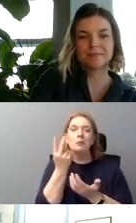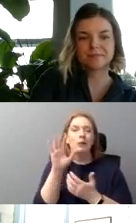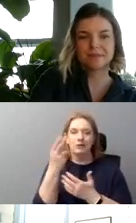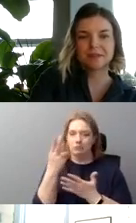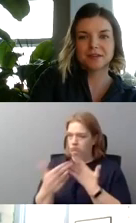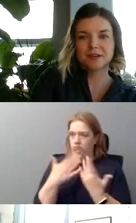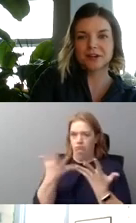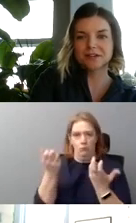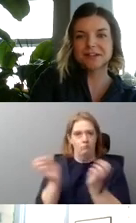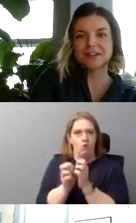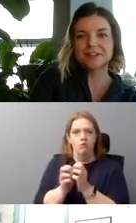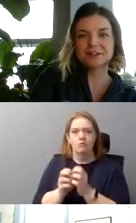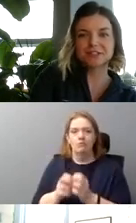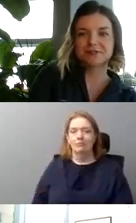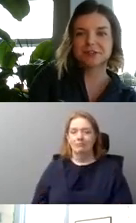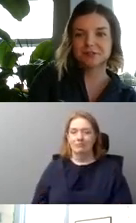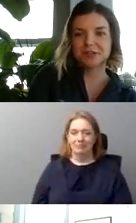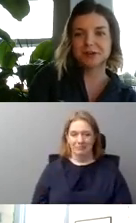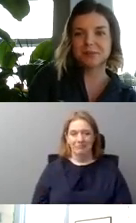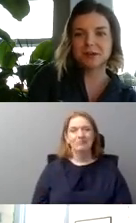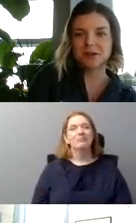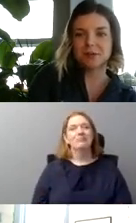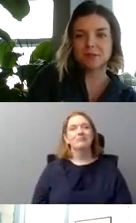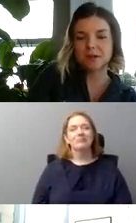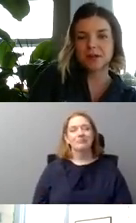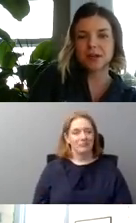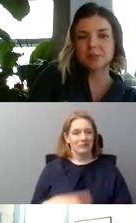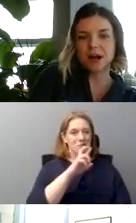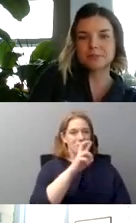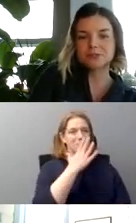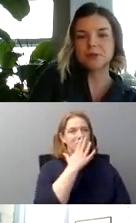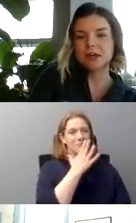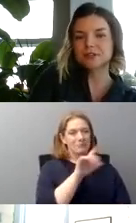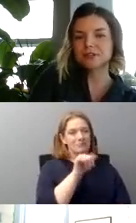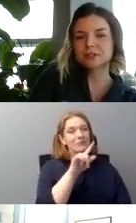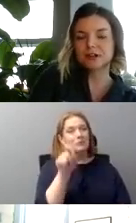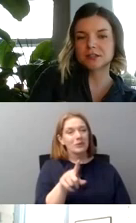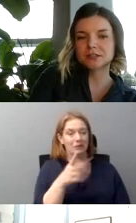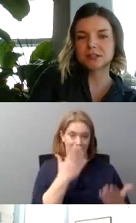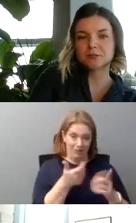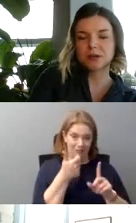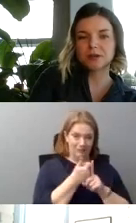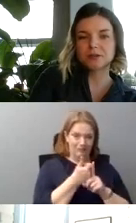R: All right, another question for you Sam, and perhaps you may have touched on this a little bit